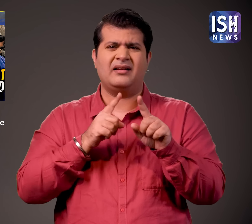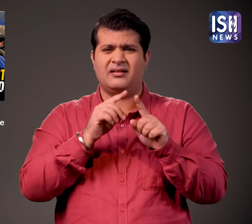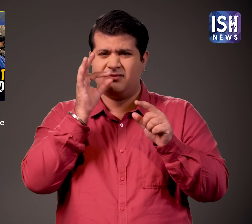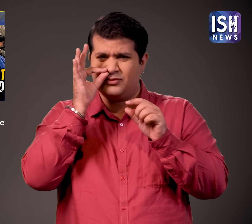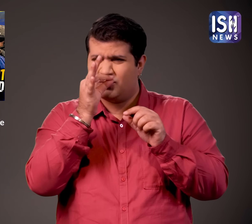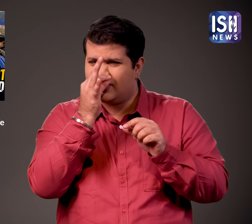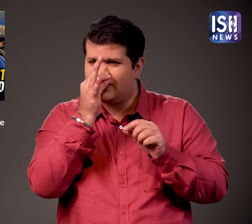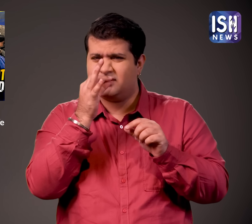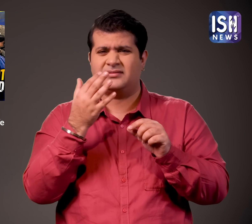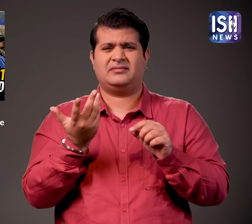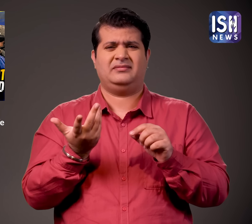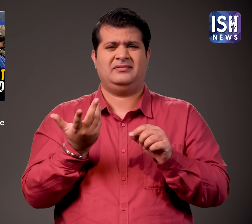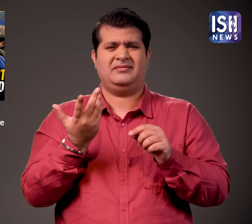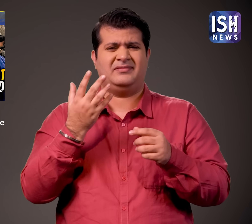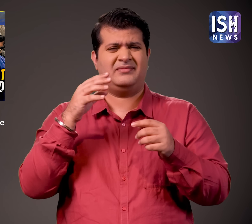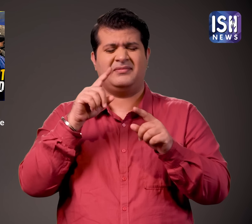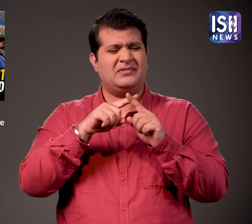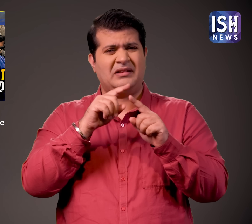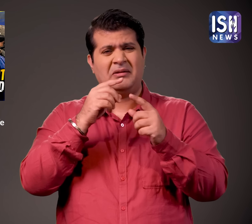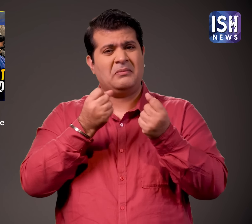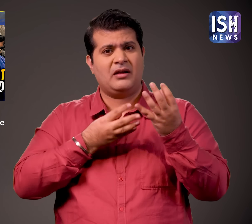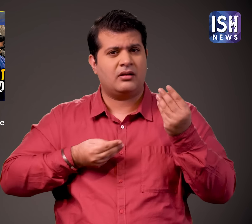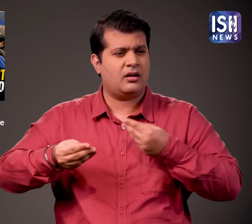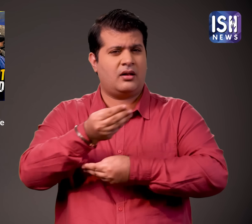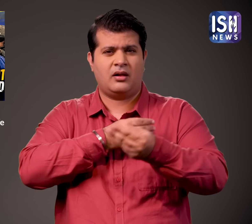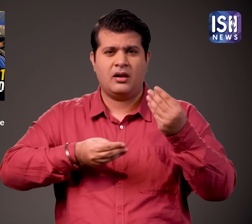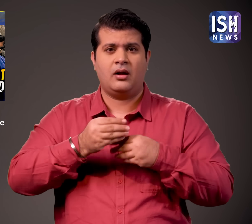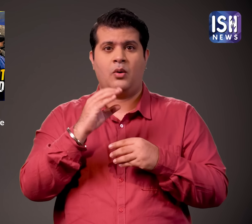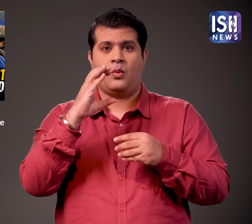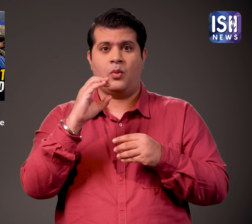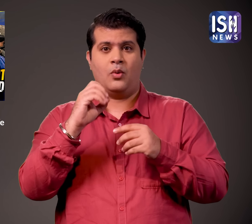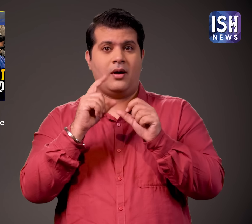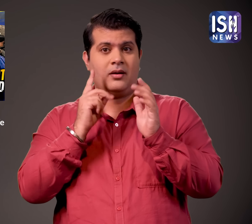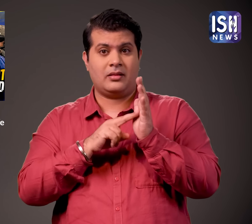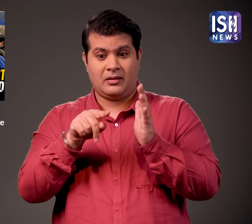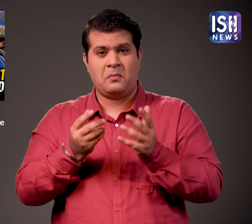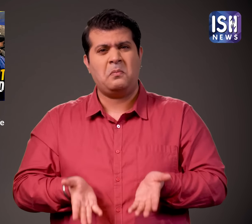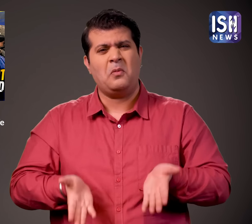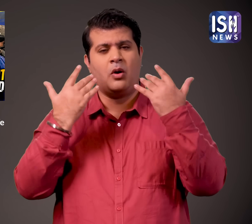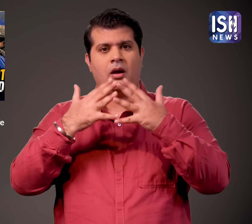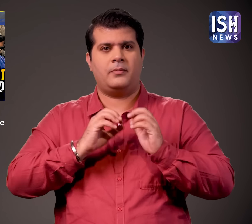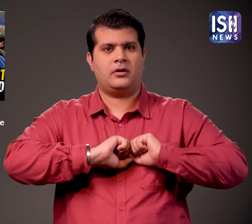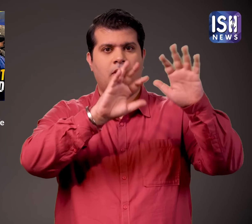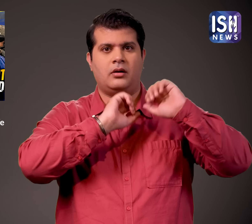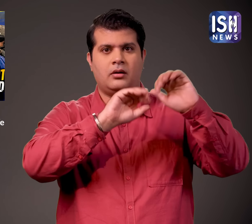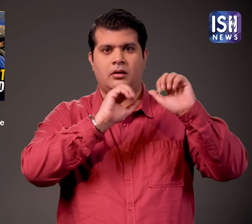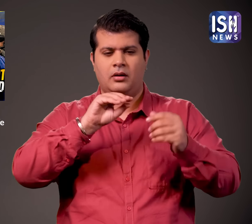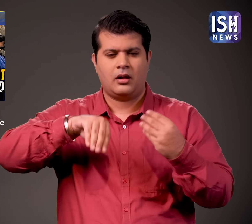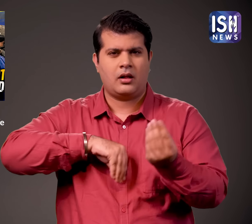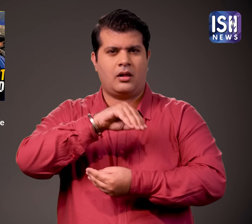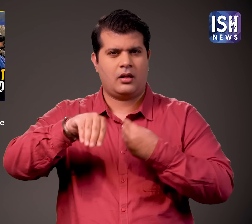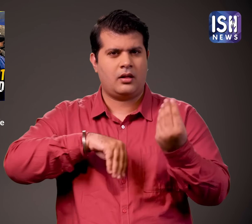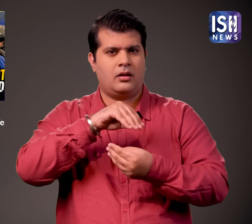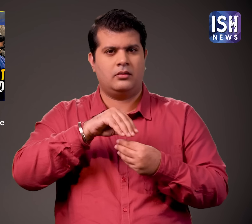used state power to support illegal activities, including sending drugs, especially cocaine, into the U.S.